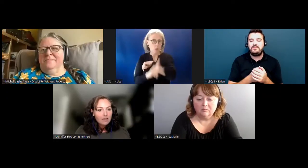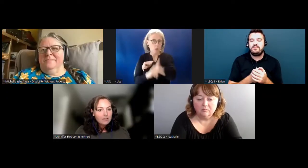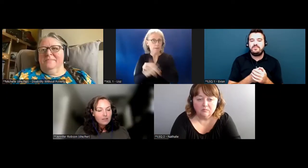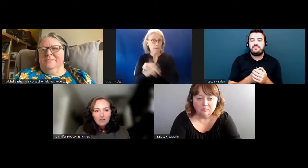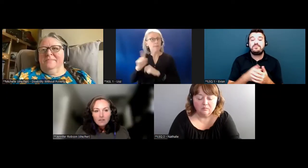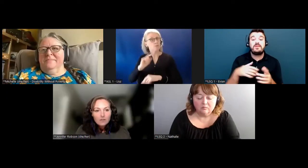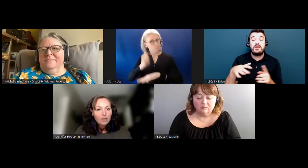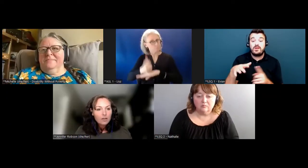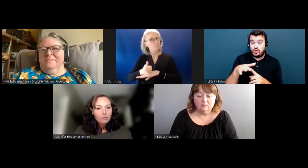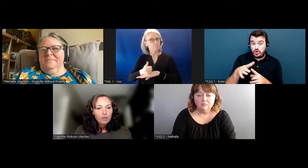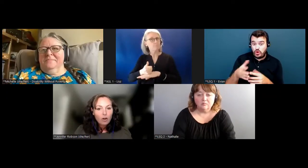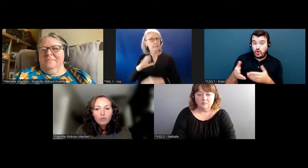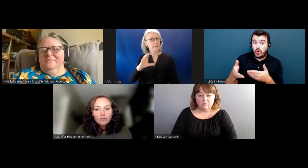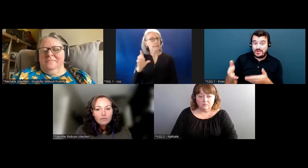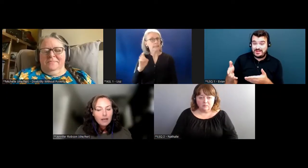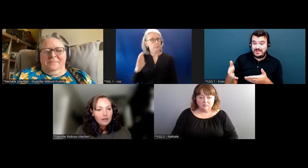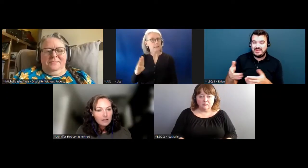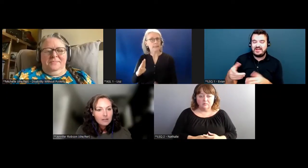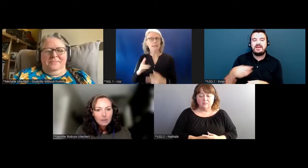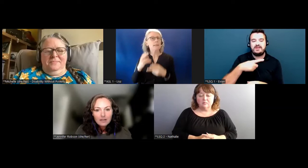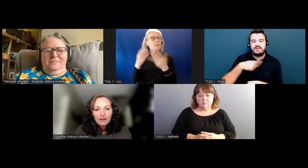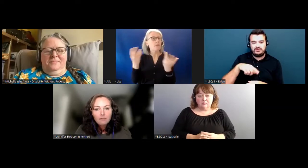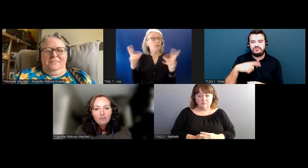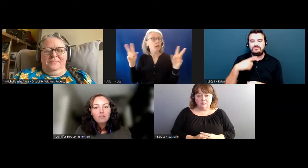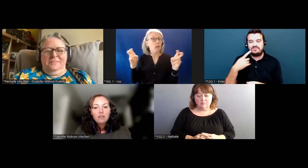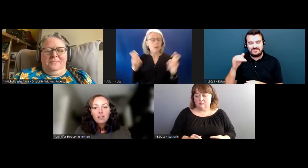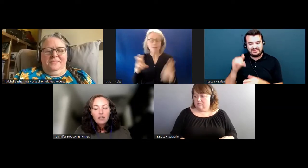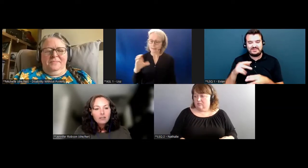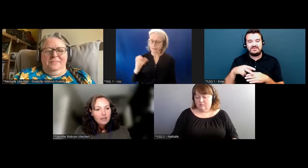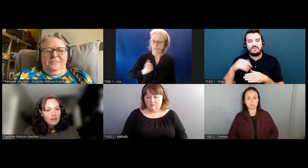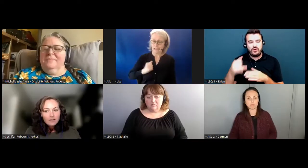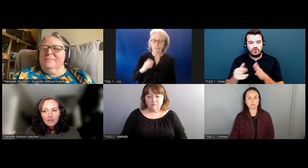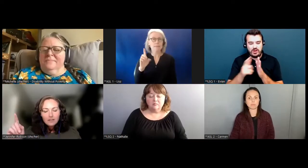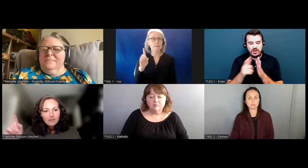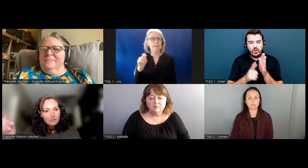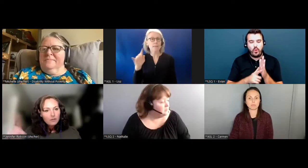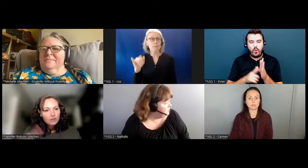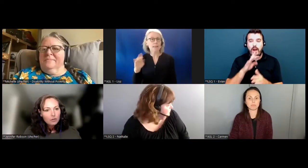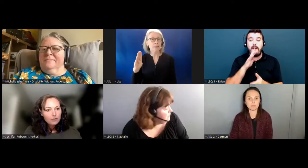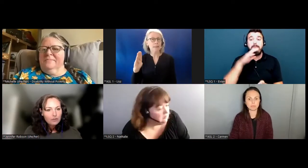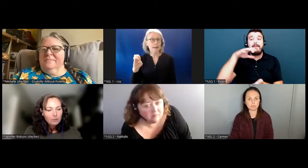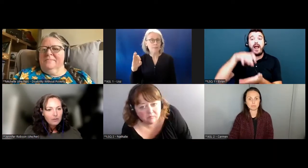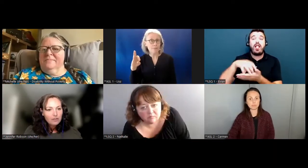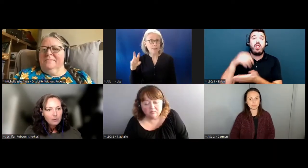IT SAYS THIS IS WHAT IT SHOULD BE CALLED, CANADA DISABILITY BENEFIT. THIS IS THE MORE